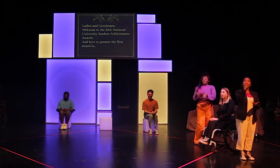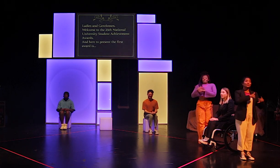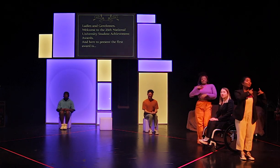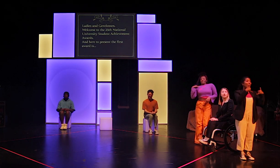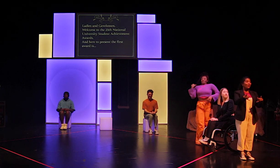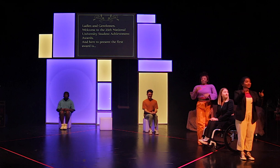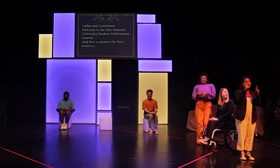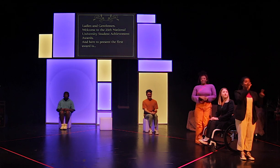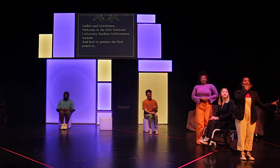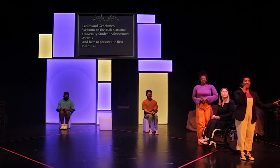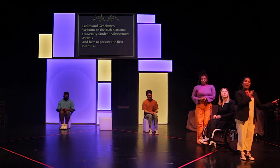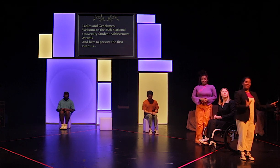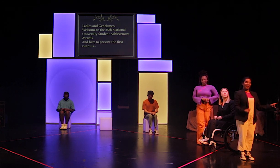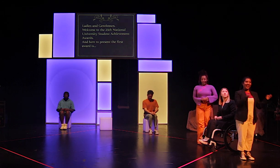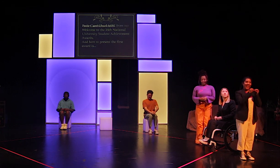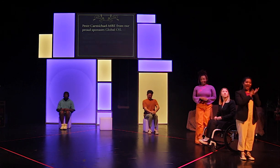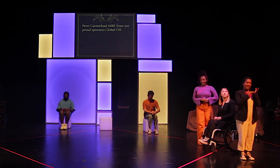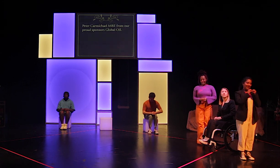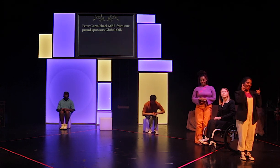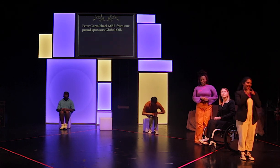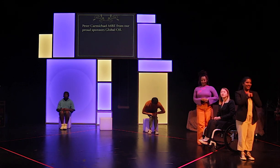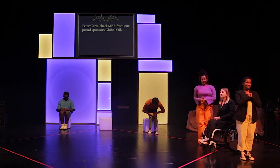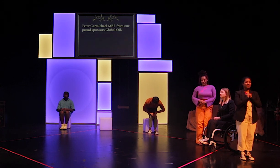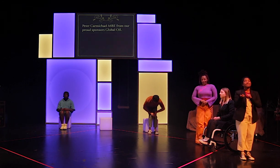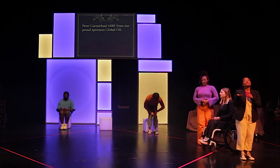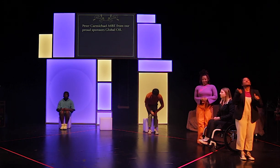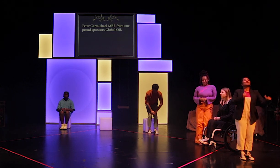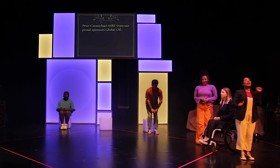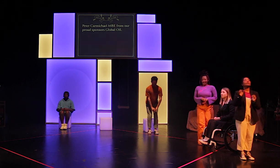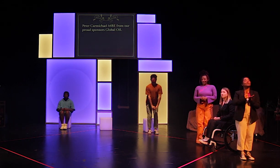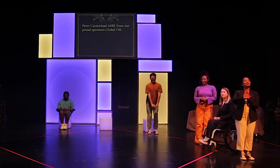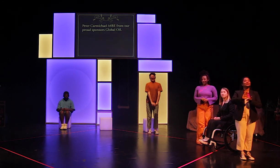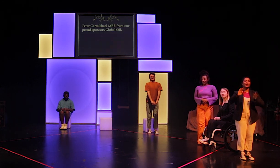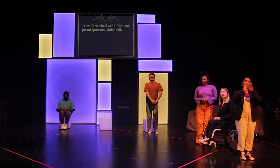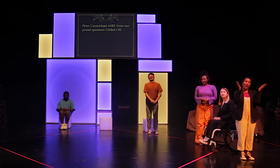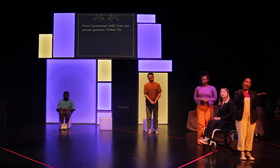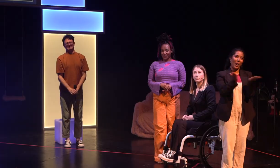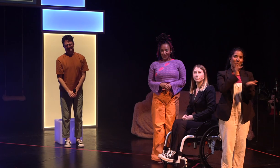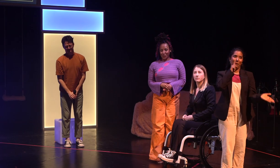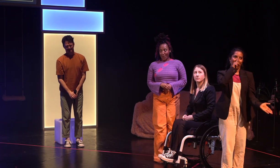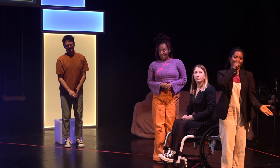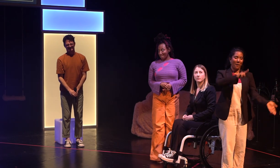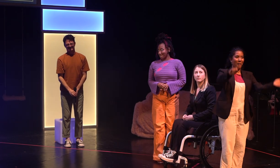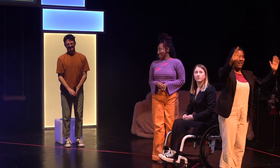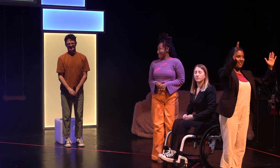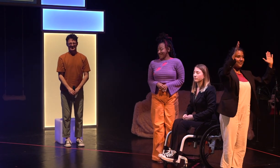first award is Peter Carmichael MBE, from our proud sponsors Global Oil.